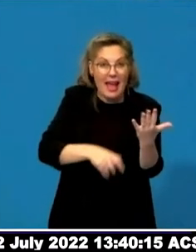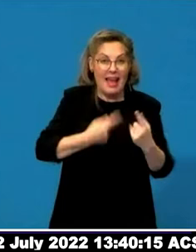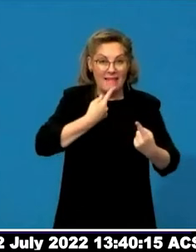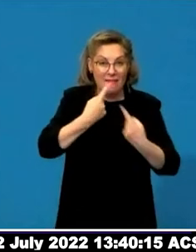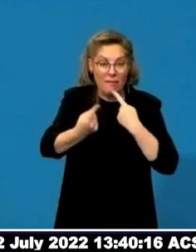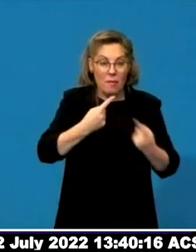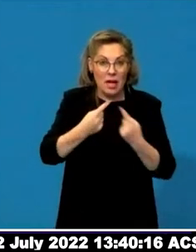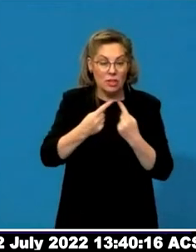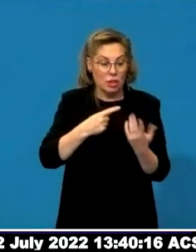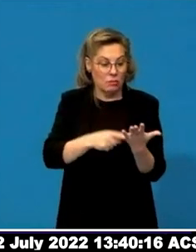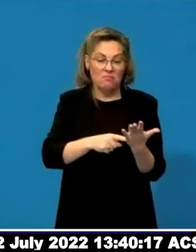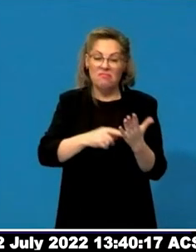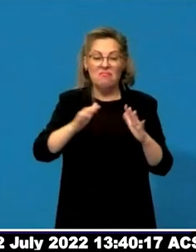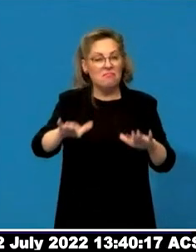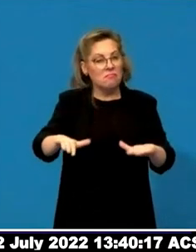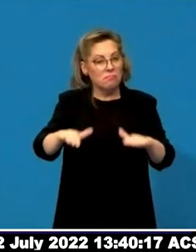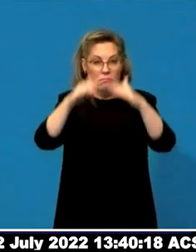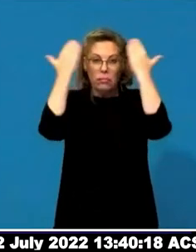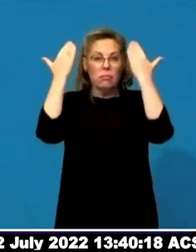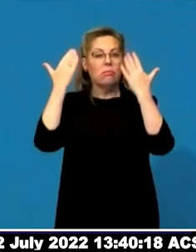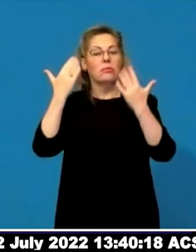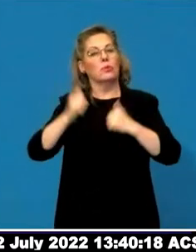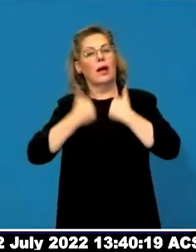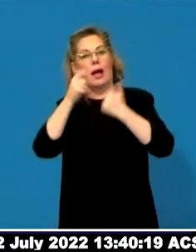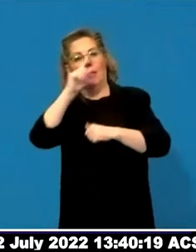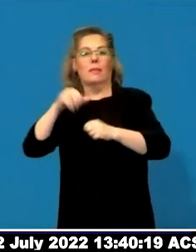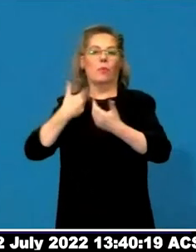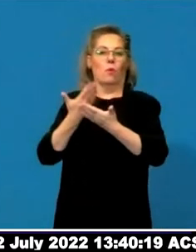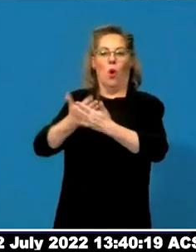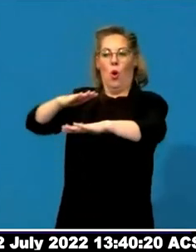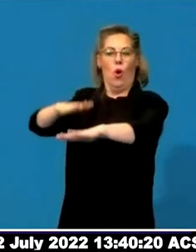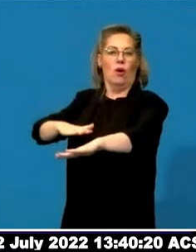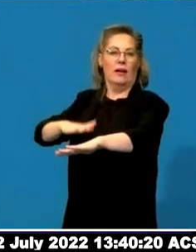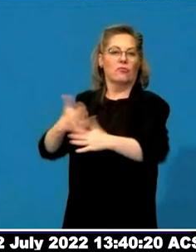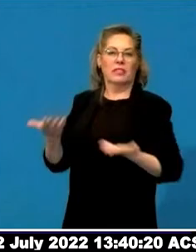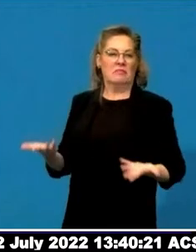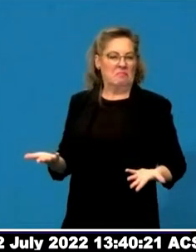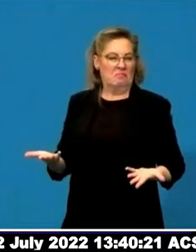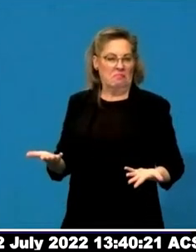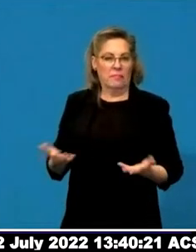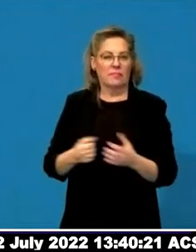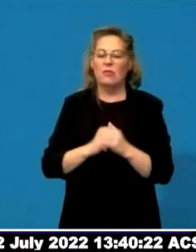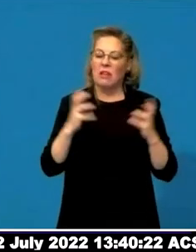to people out on the Lands. MS McMAHON: And, Mrs Smith, something that's in your statement,